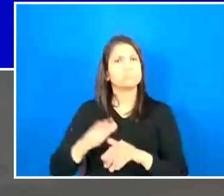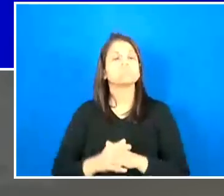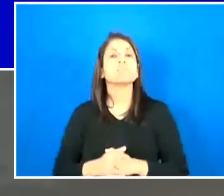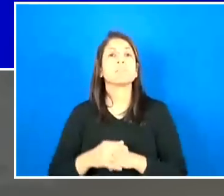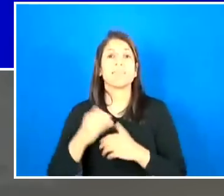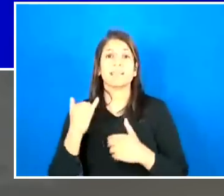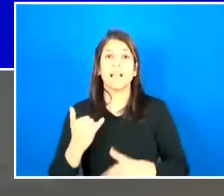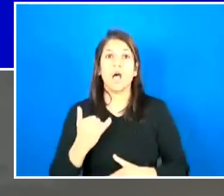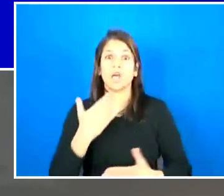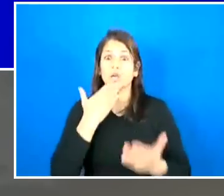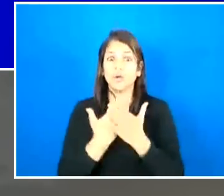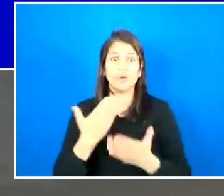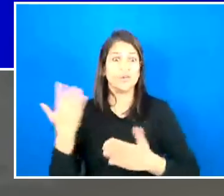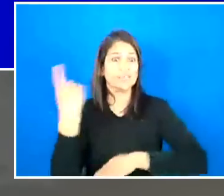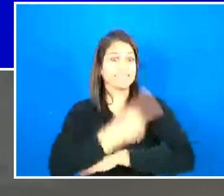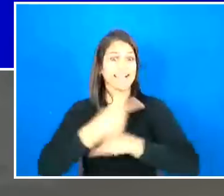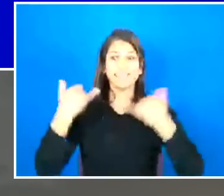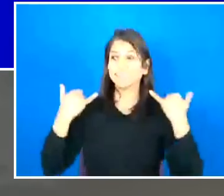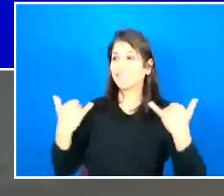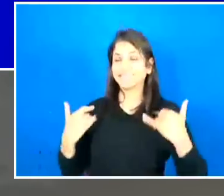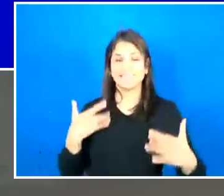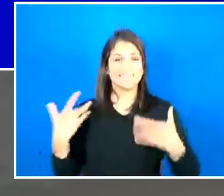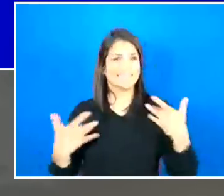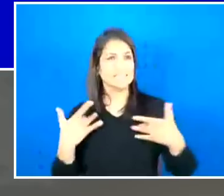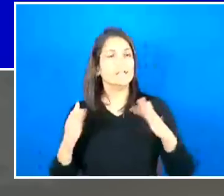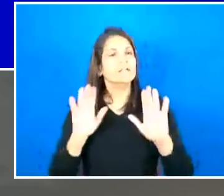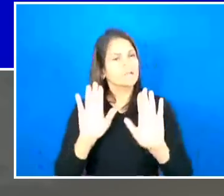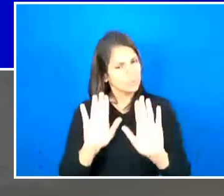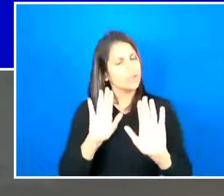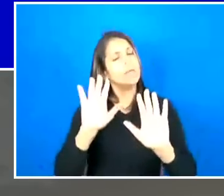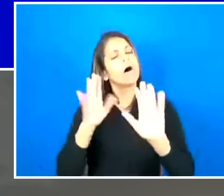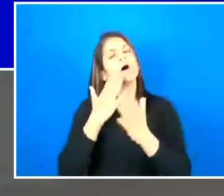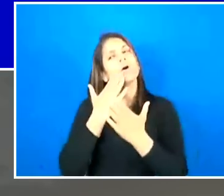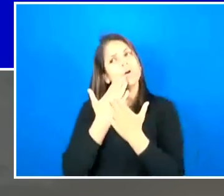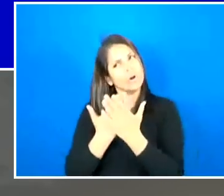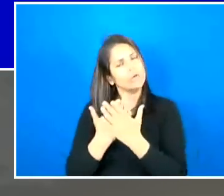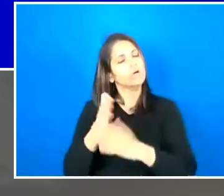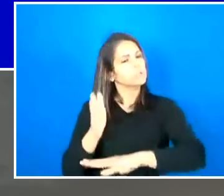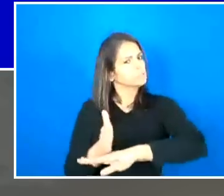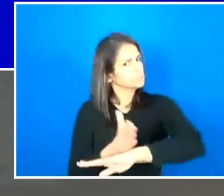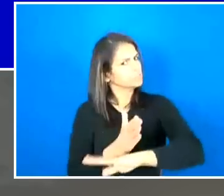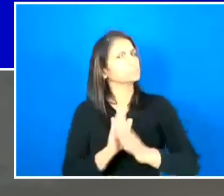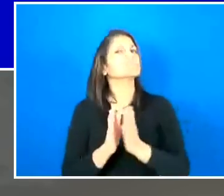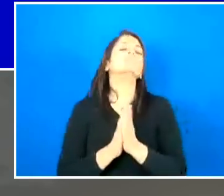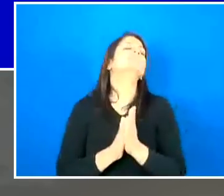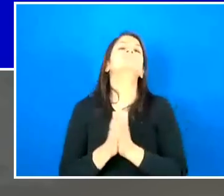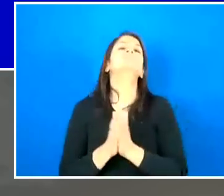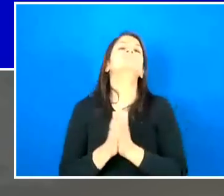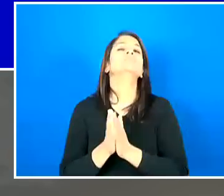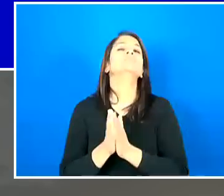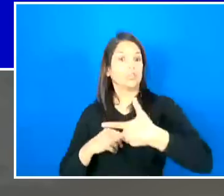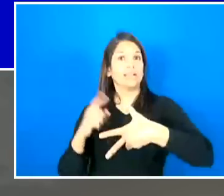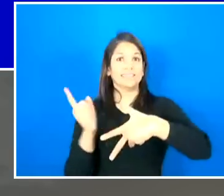WE'RE GOING TO BE VERYSM ART AND CAUTIOUS WHEN WE DO IT. TODAY A GOOD DAY. NOT A PERFECTLY GOOD DAY BUT